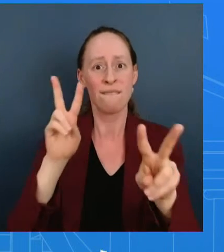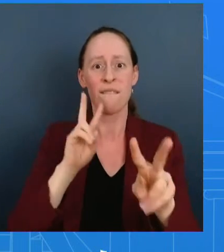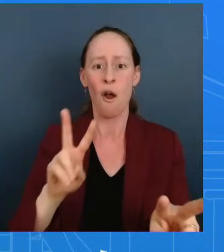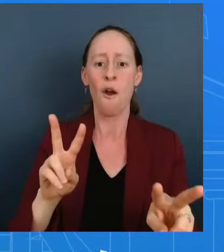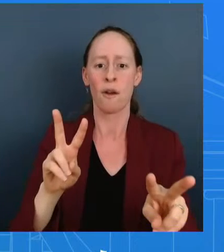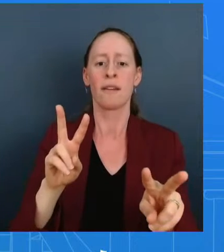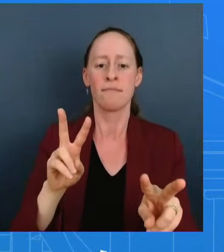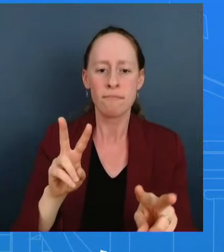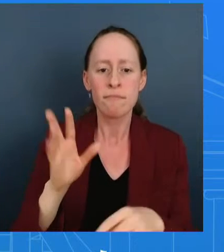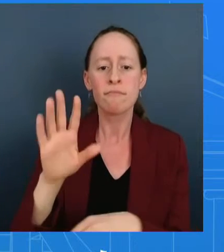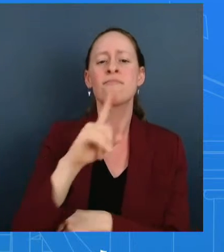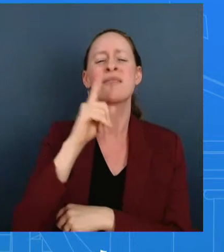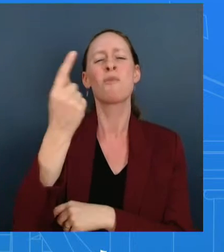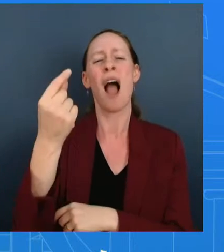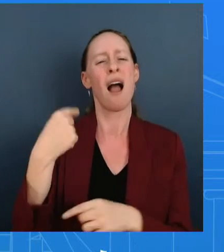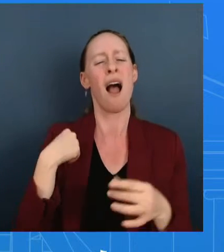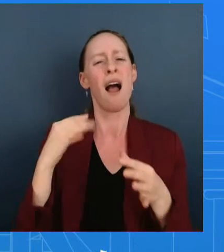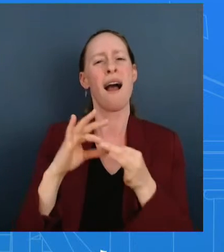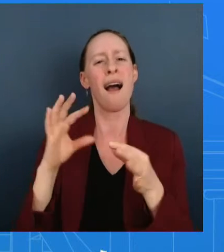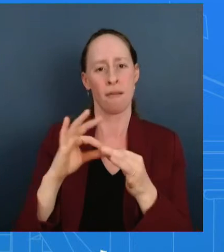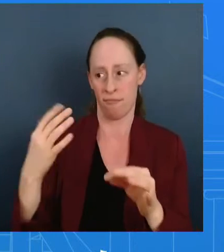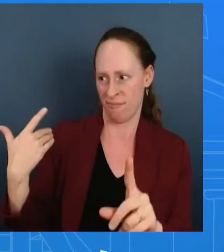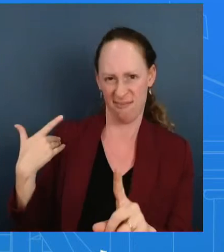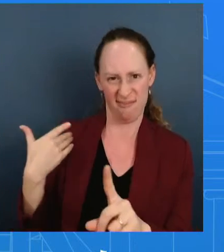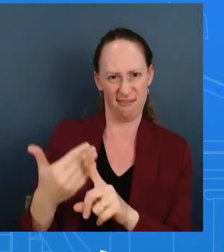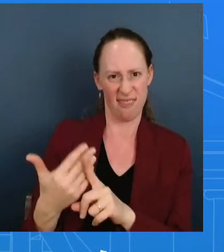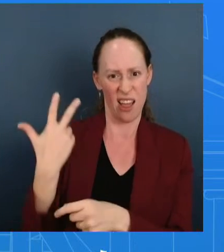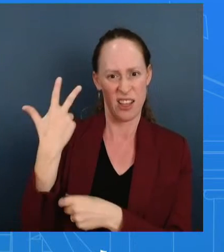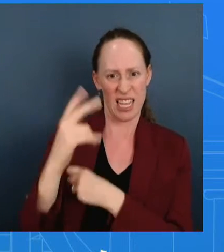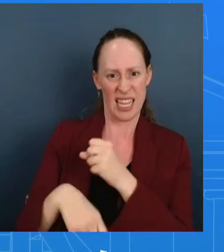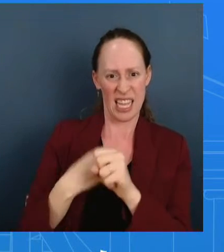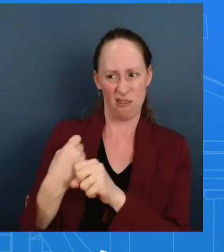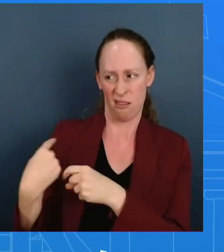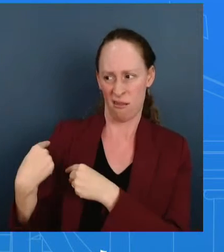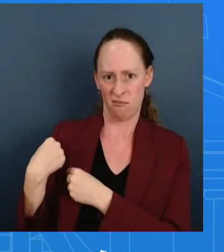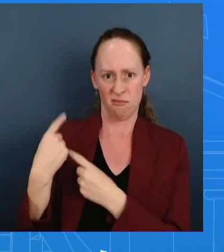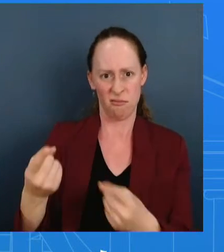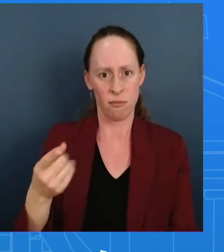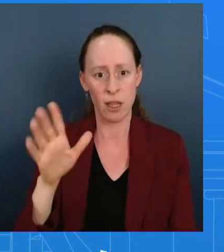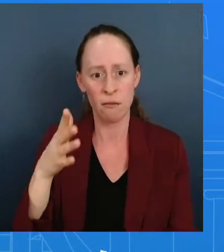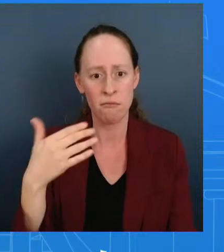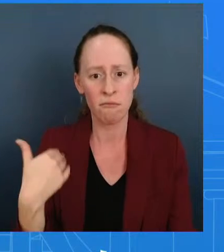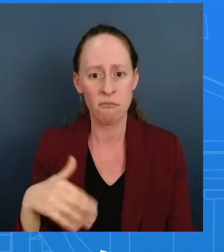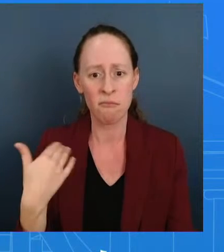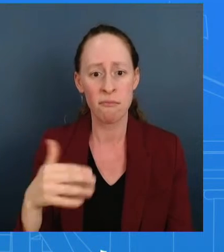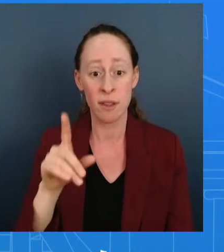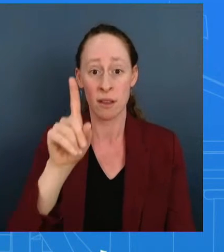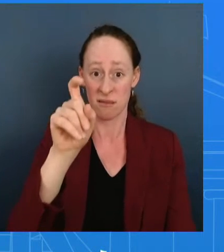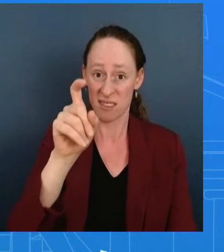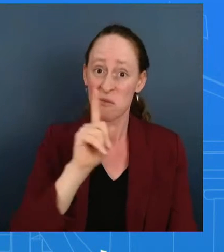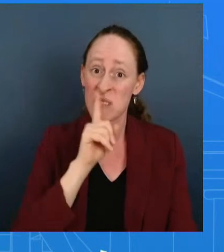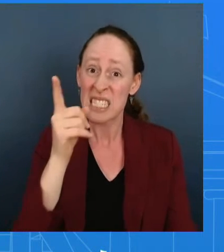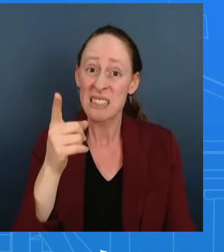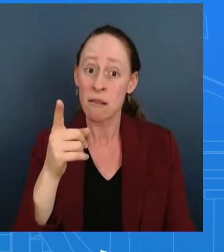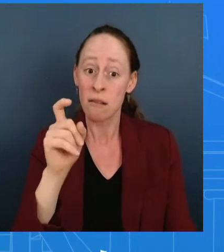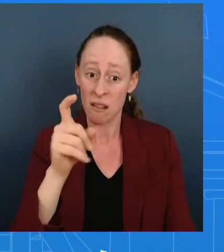rather than browbeating and insulting and demeaning allies, this president has invested in allies and partnerships.